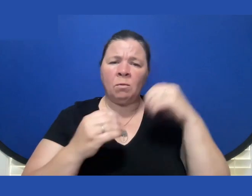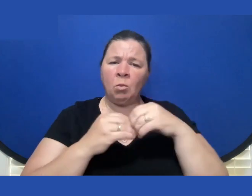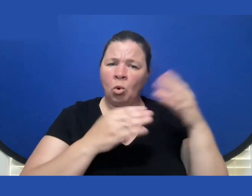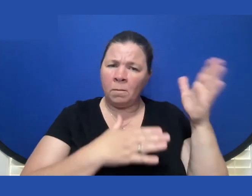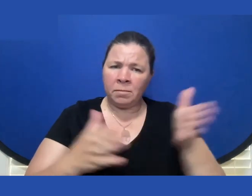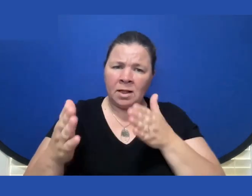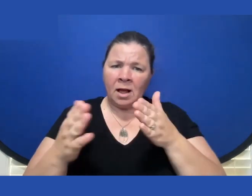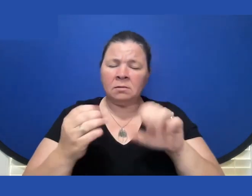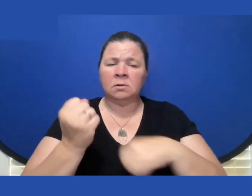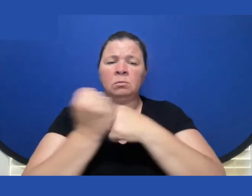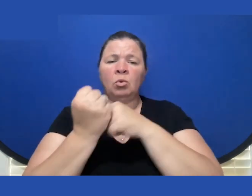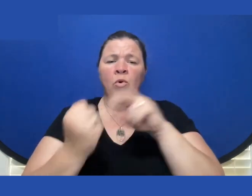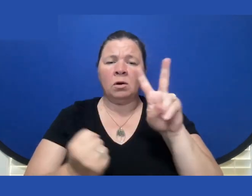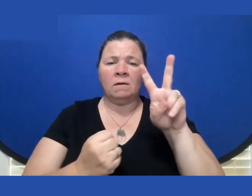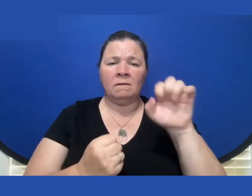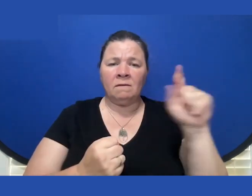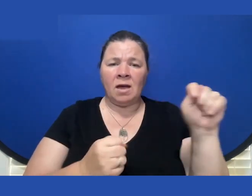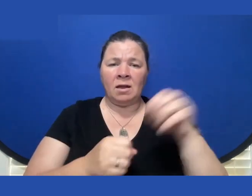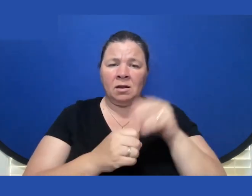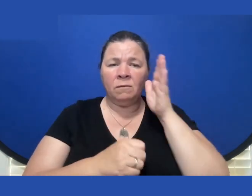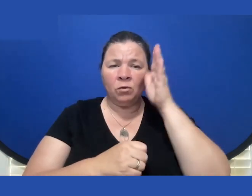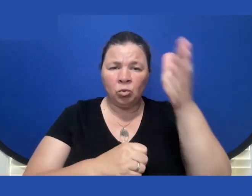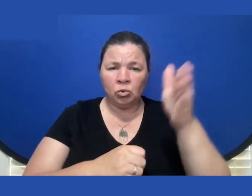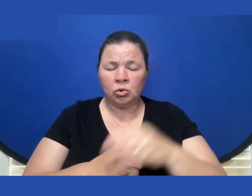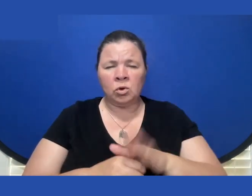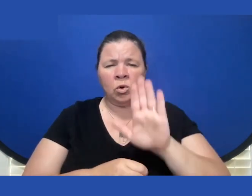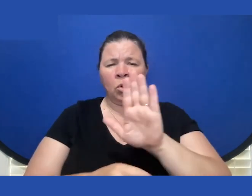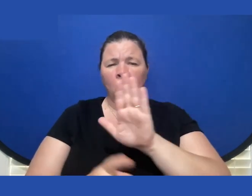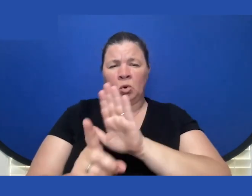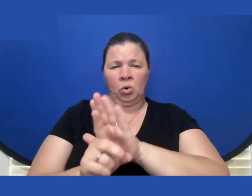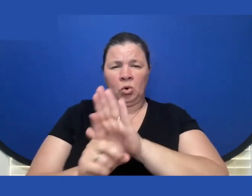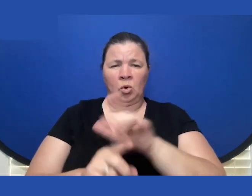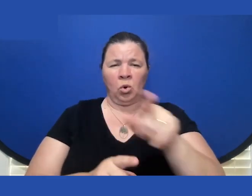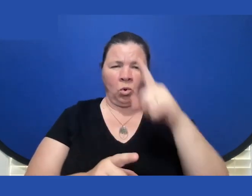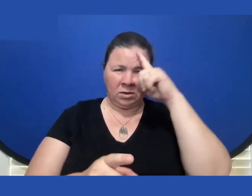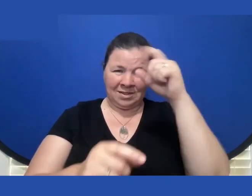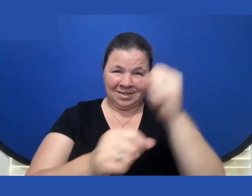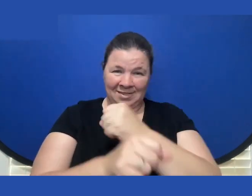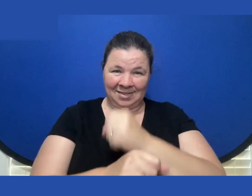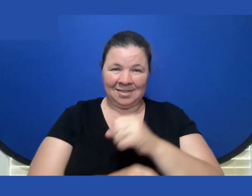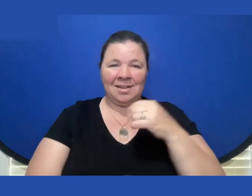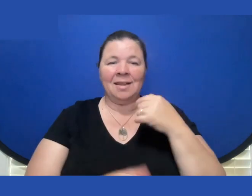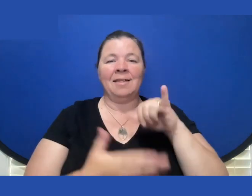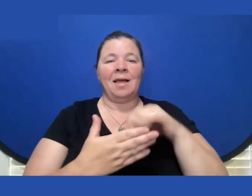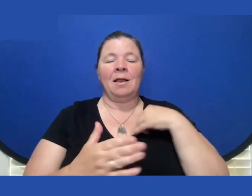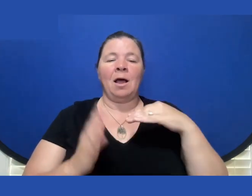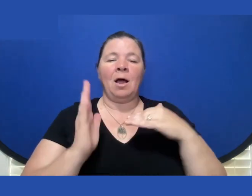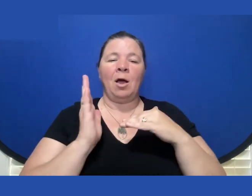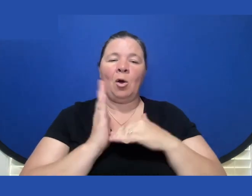for Veterans in the future? And you're actually the statistic that I often refer to